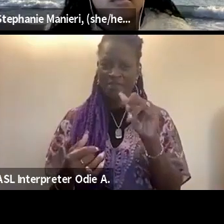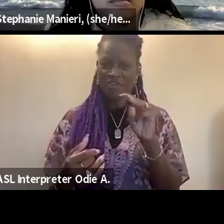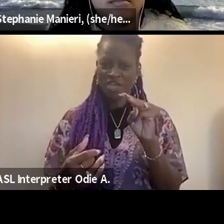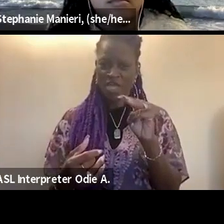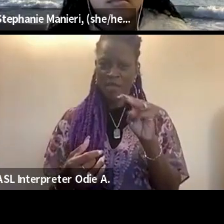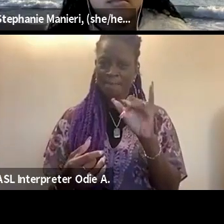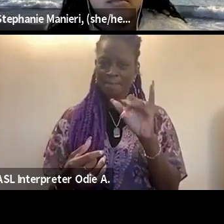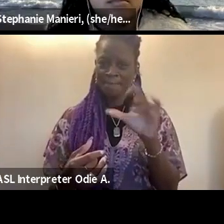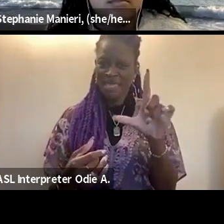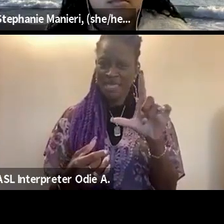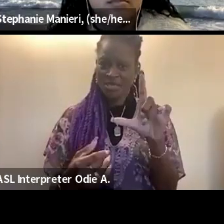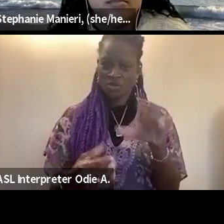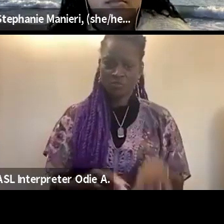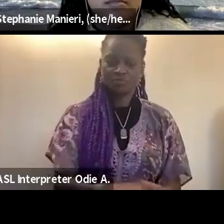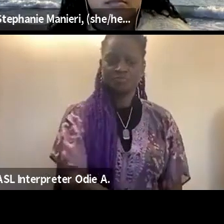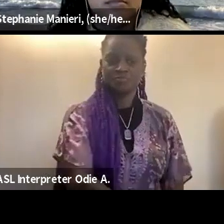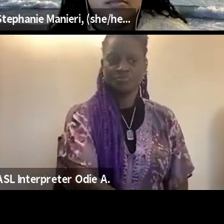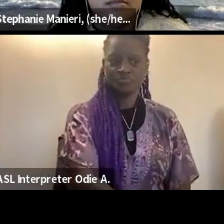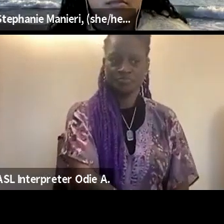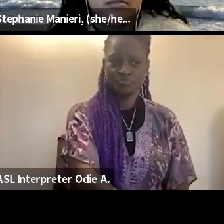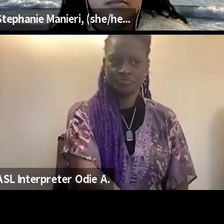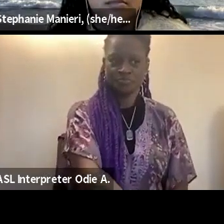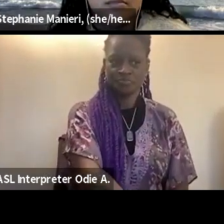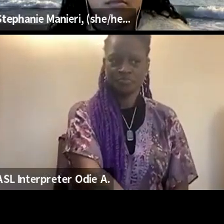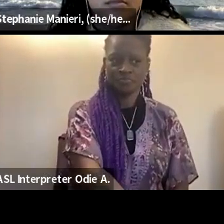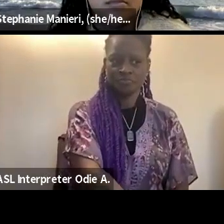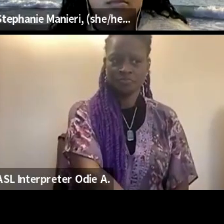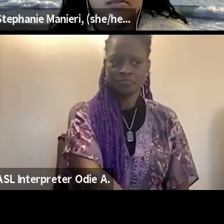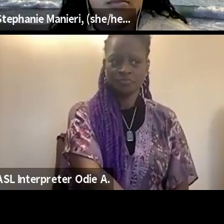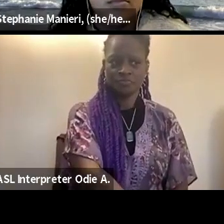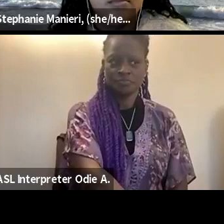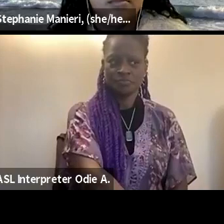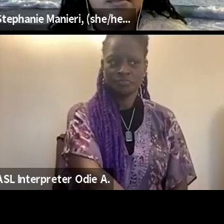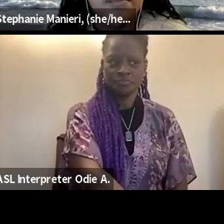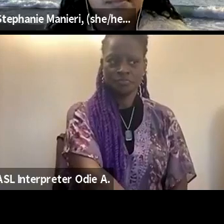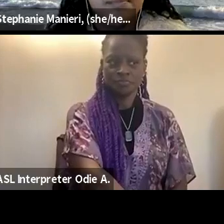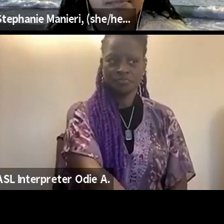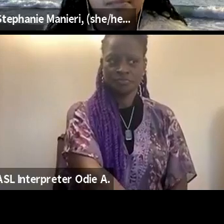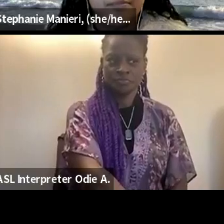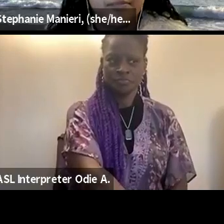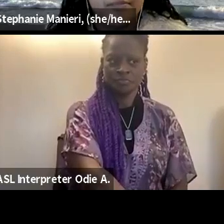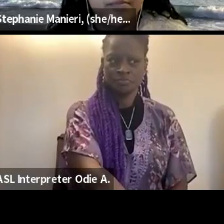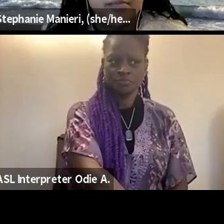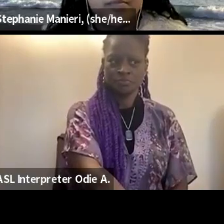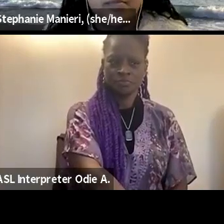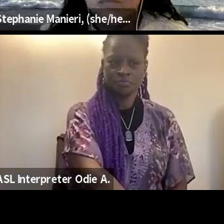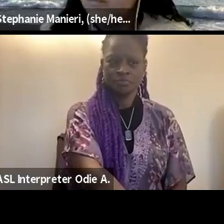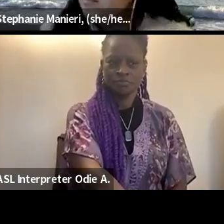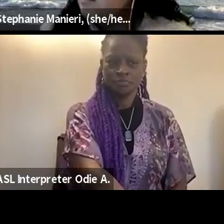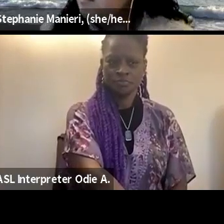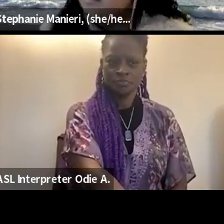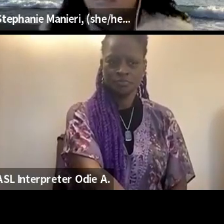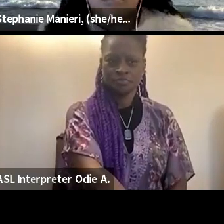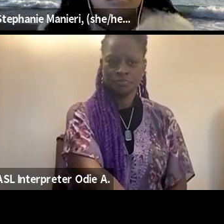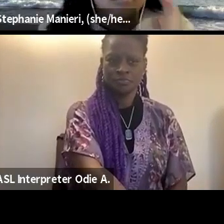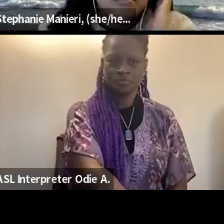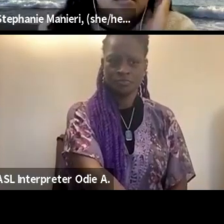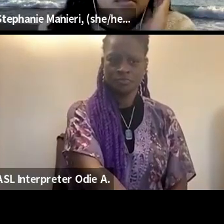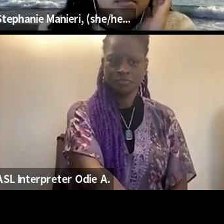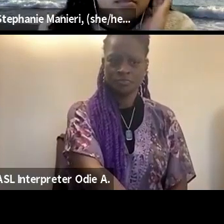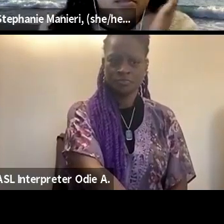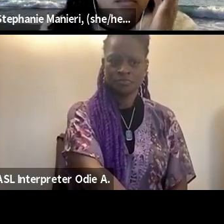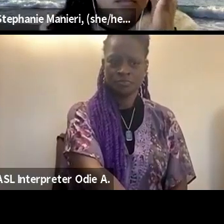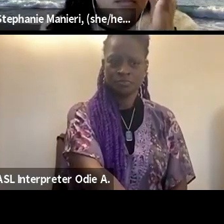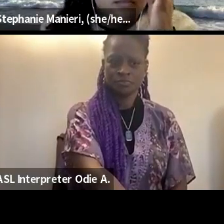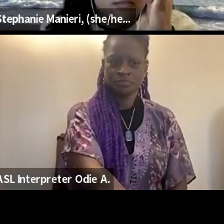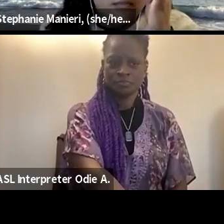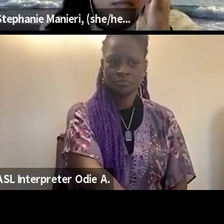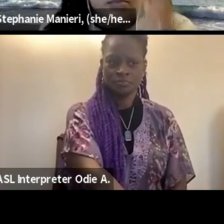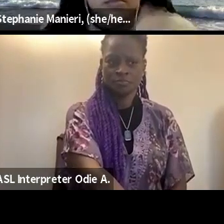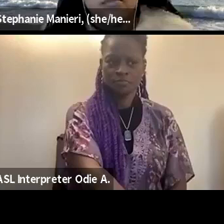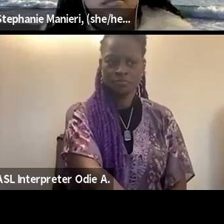the Soco News, who has a question about equity organization? Camille Hi.